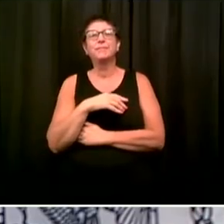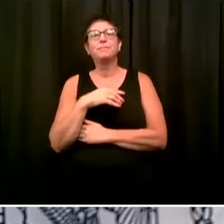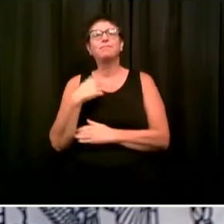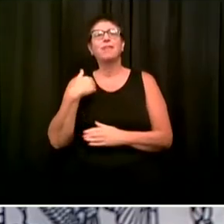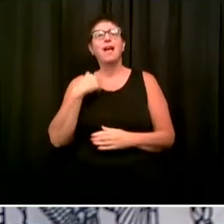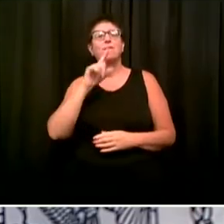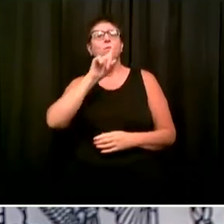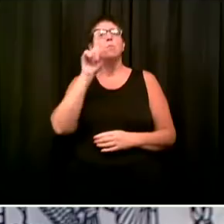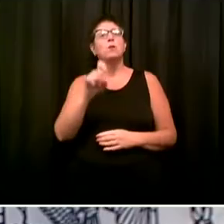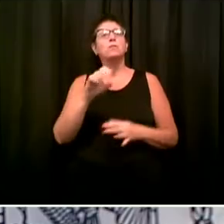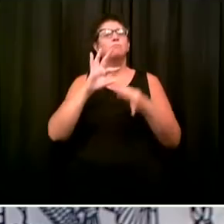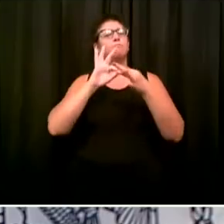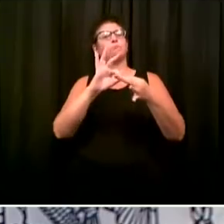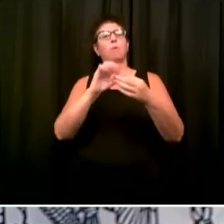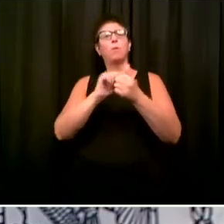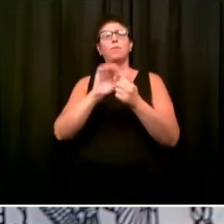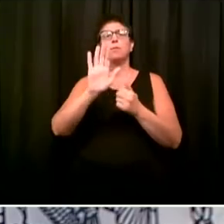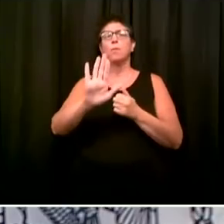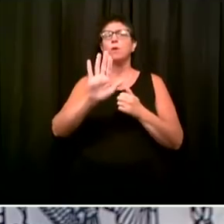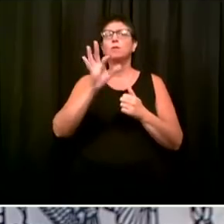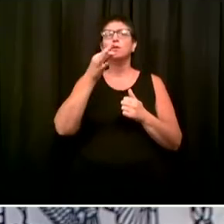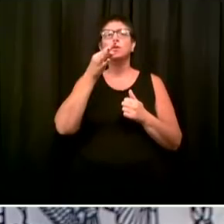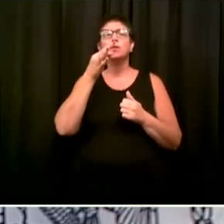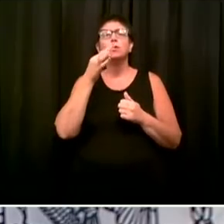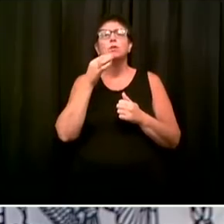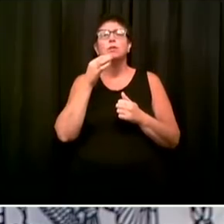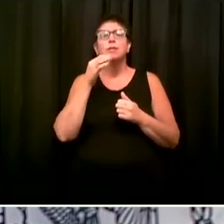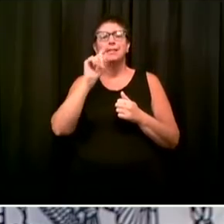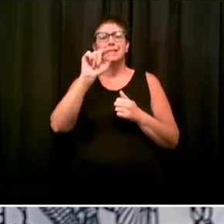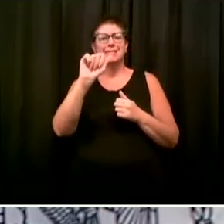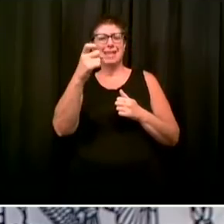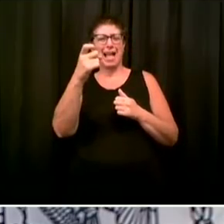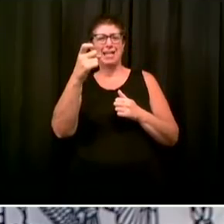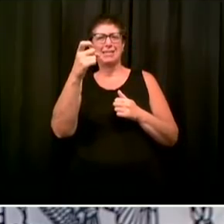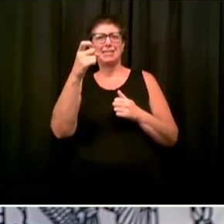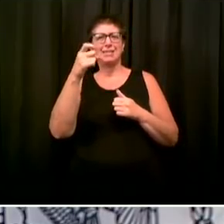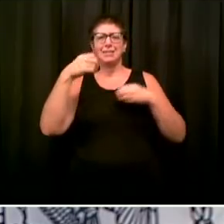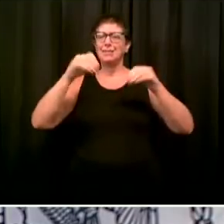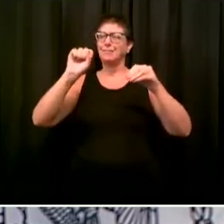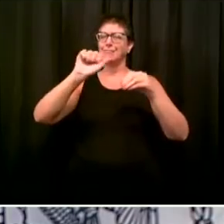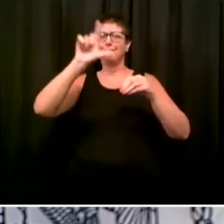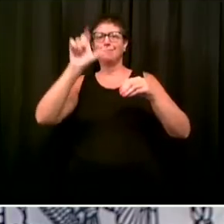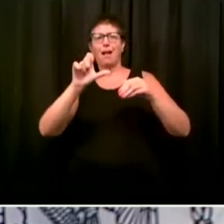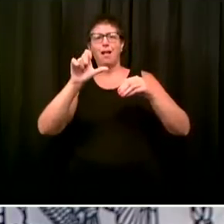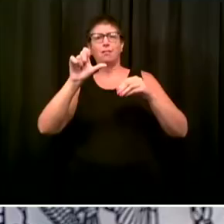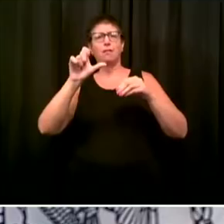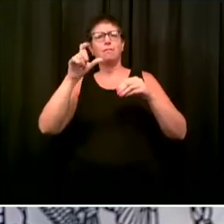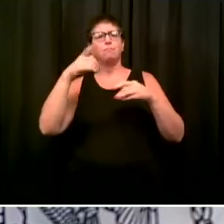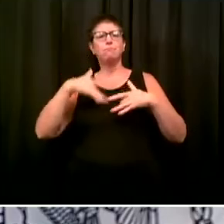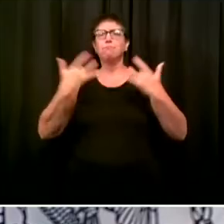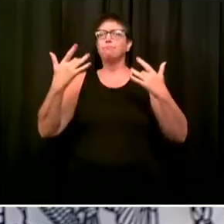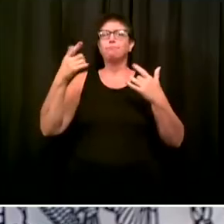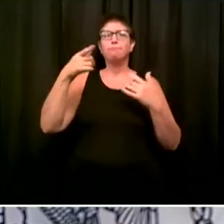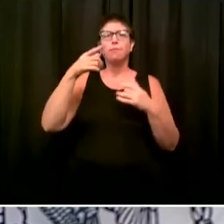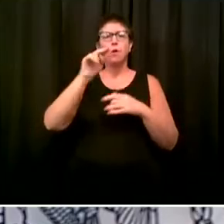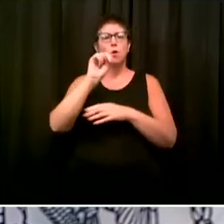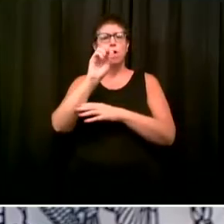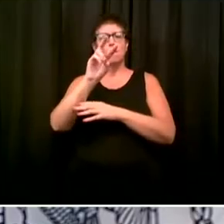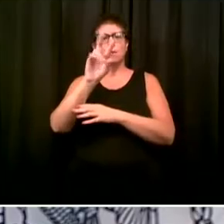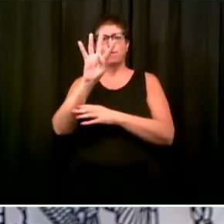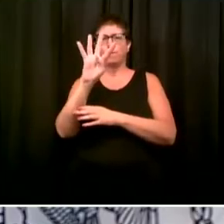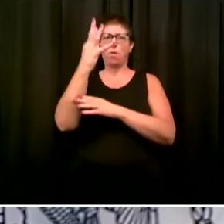R GOOD MORNIGN.